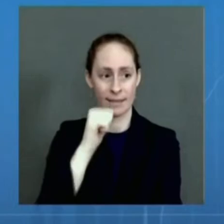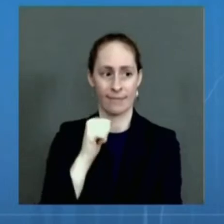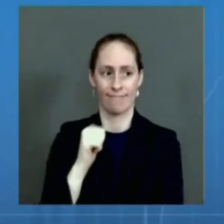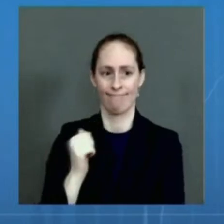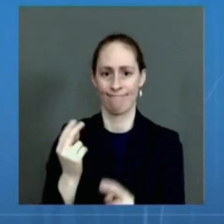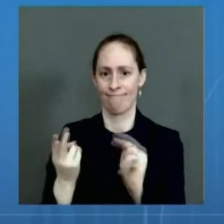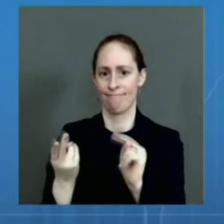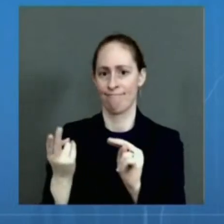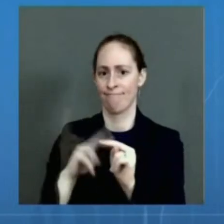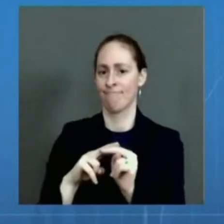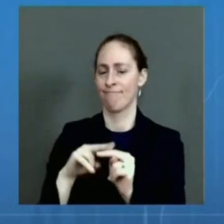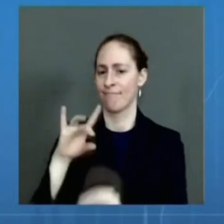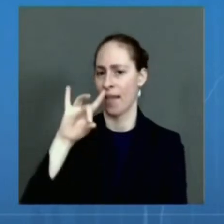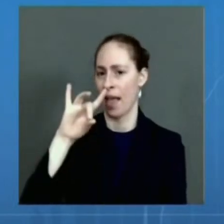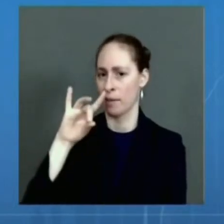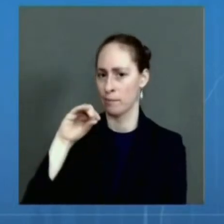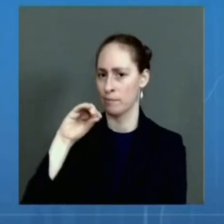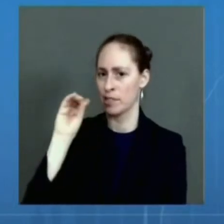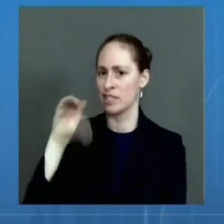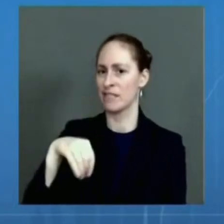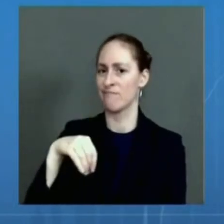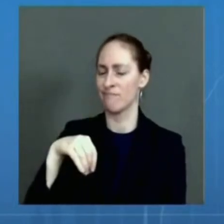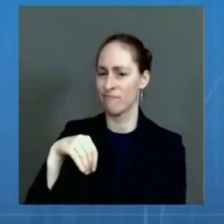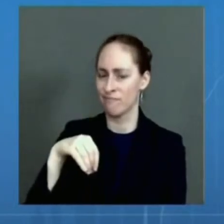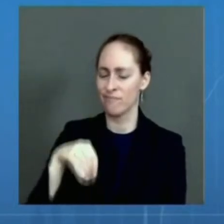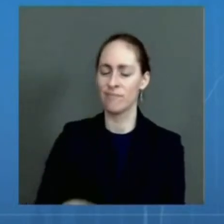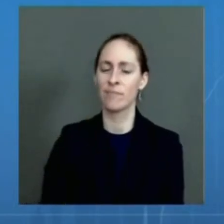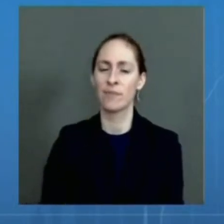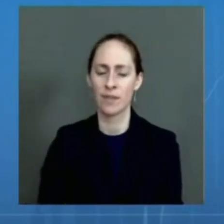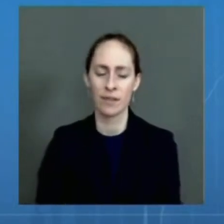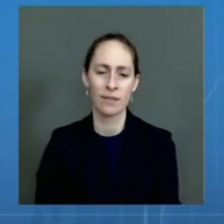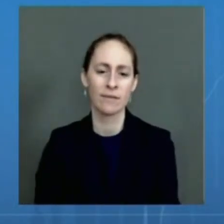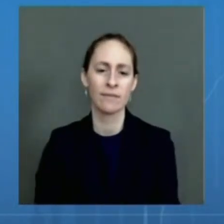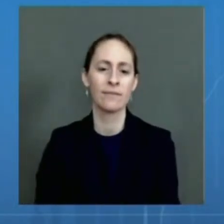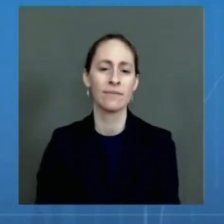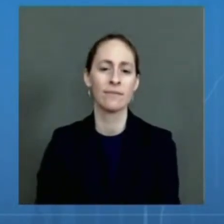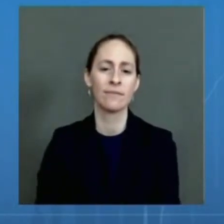PER DAY AT AN INCREASE OVER 8% FROM THE PRIOR WEEK.